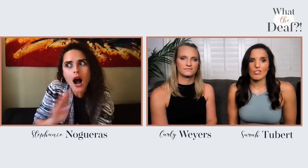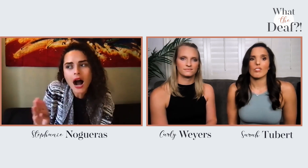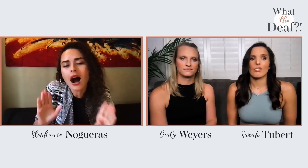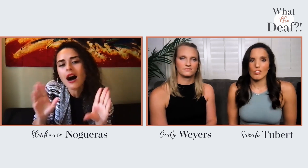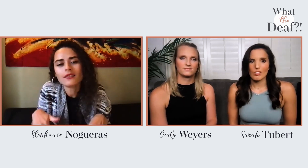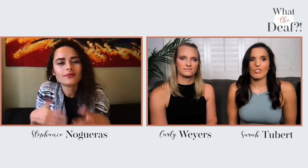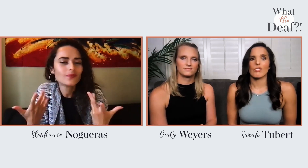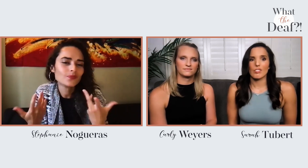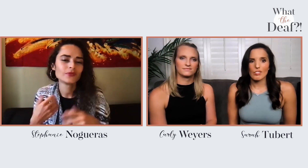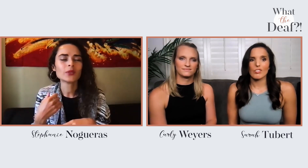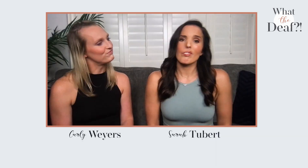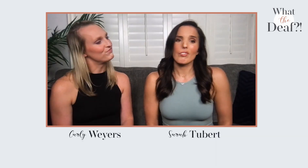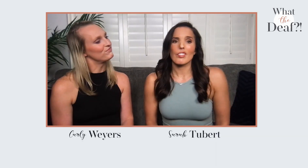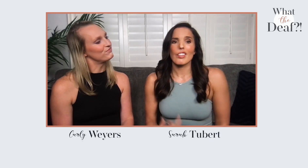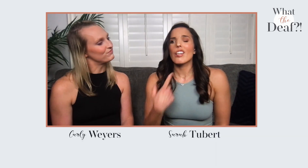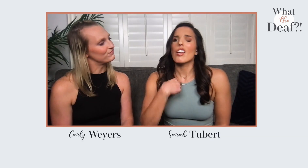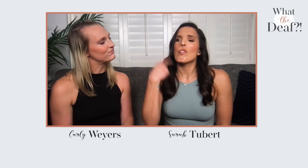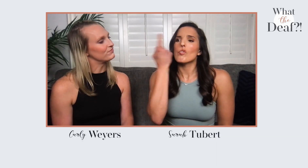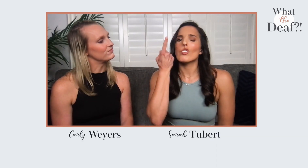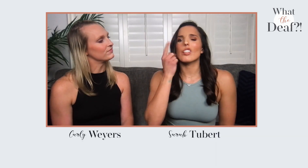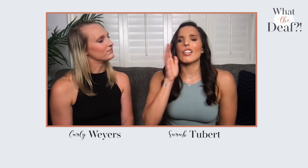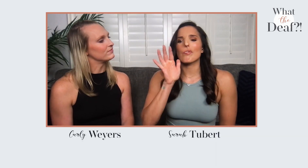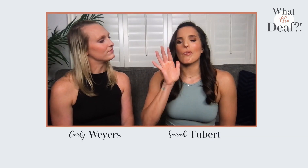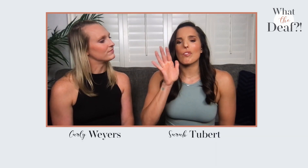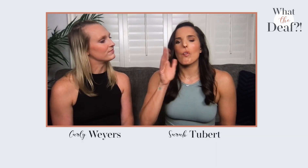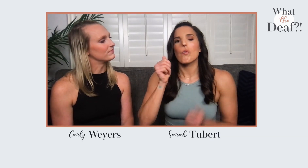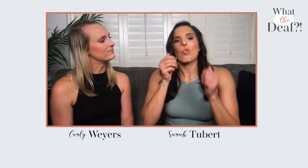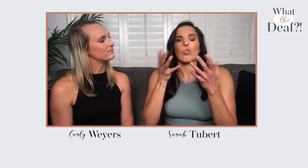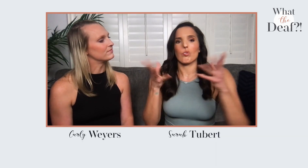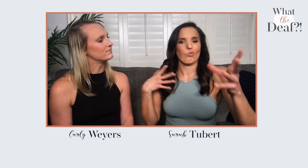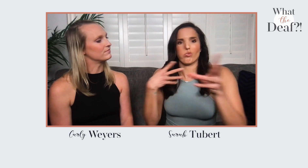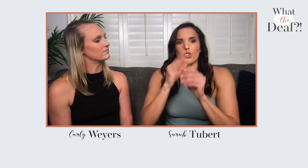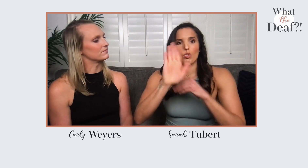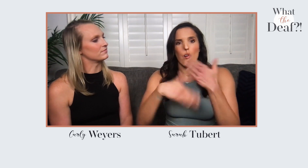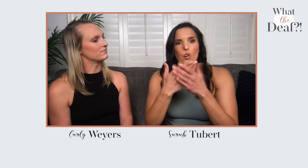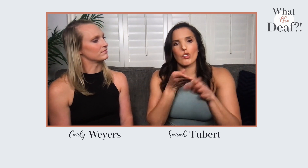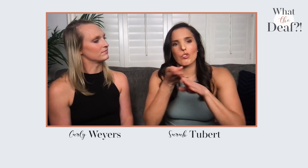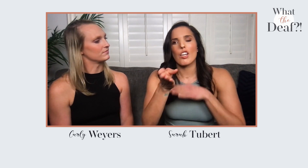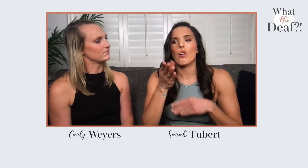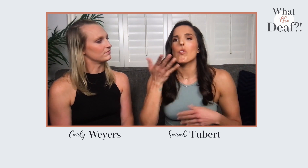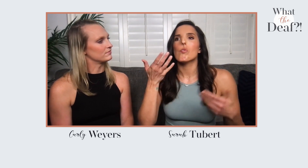It's not going to get you anywhere. Yeah, so I'm wondering, out of your entire career,